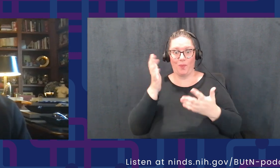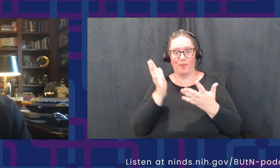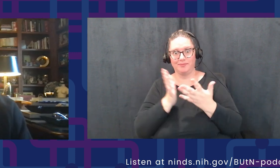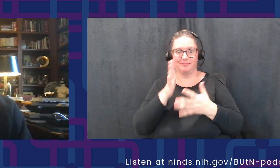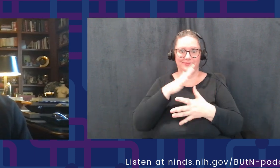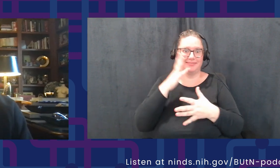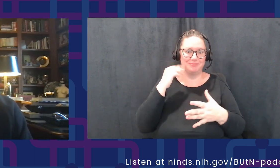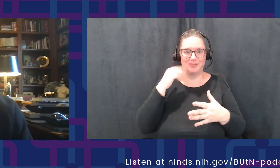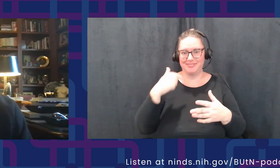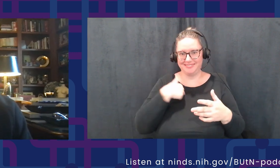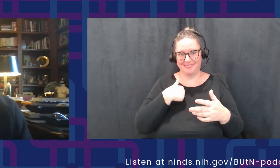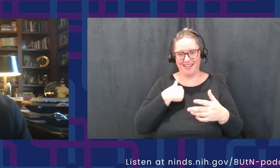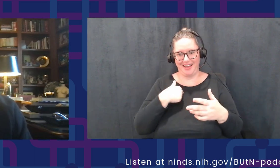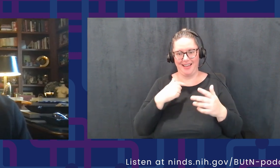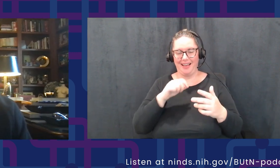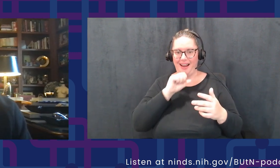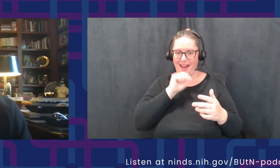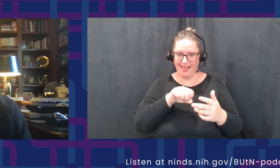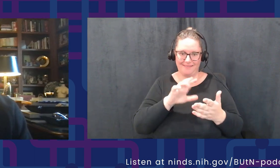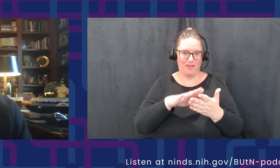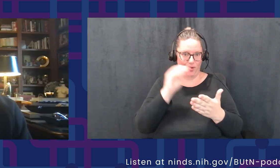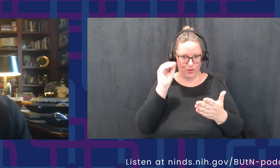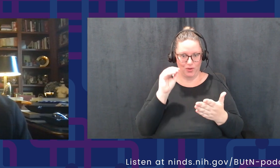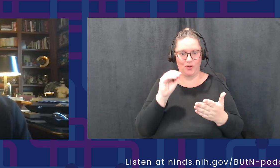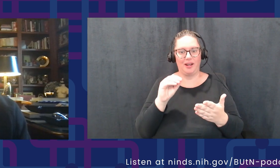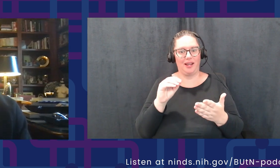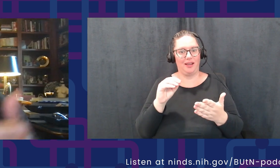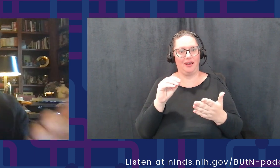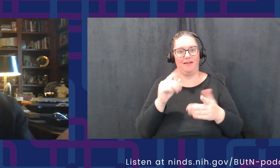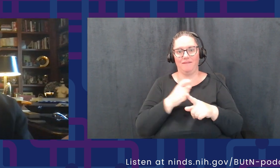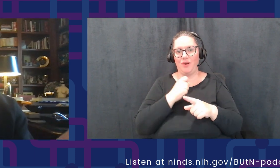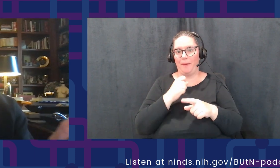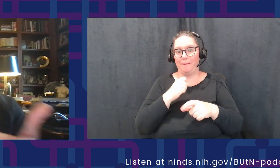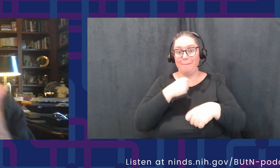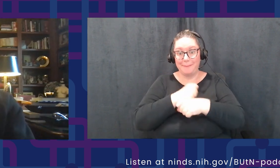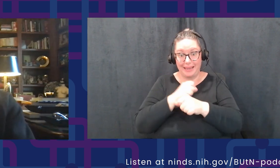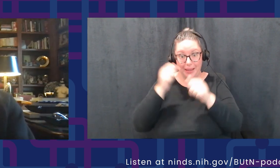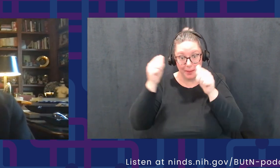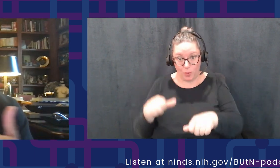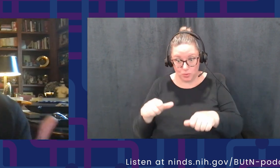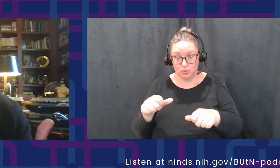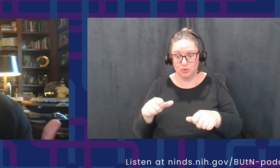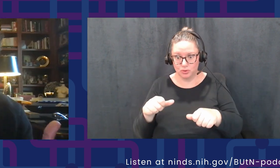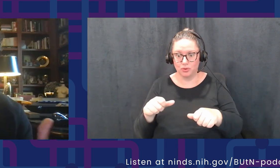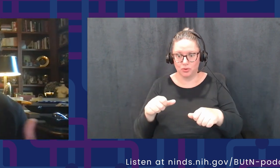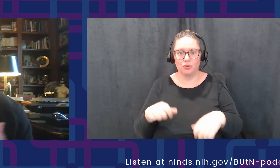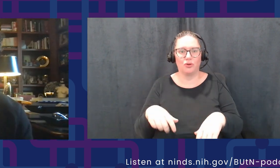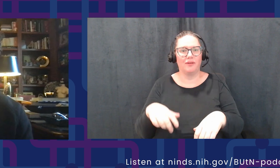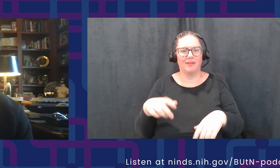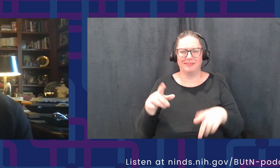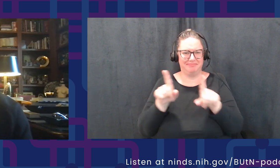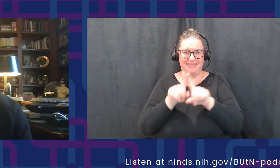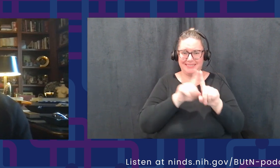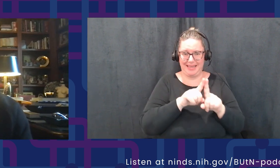you're going to learn-- if you love learning, you're going to learn from not only making a poster as much as you're going to learn if you give a TED talk.